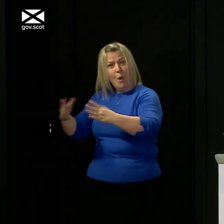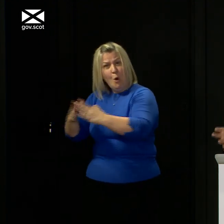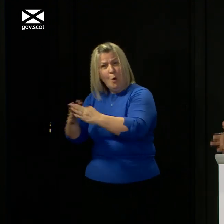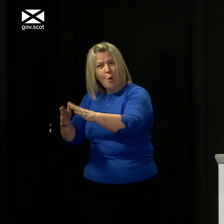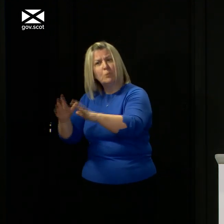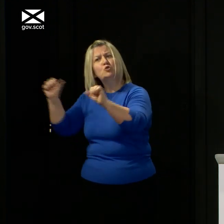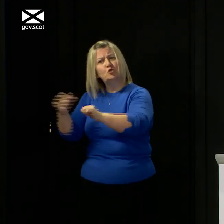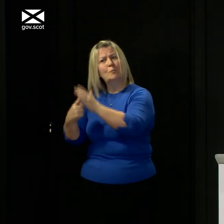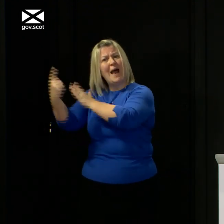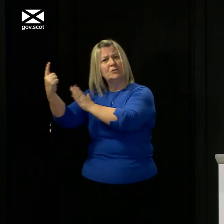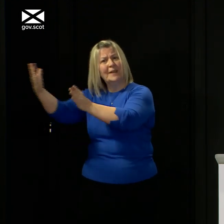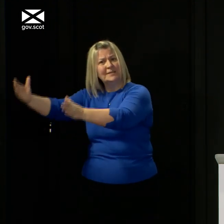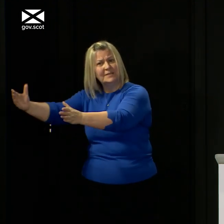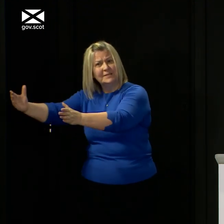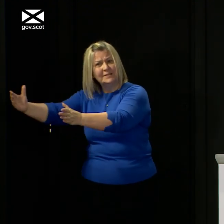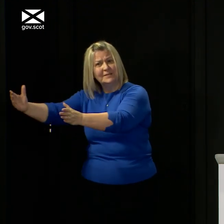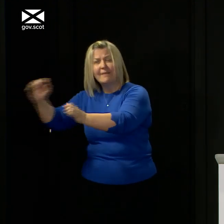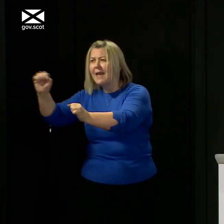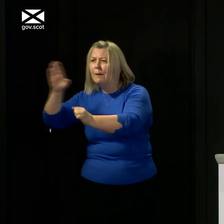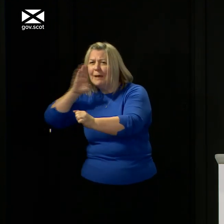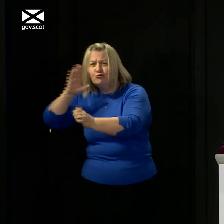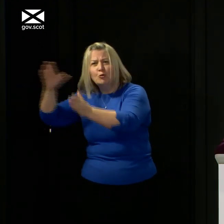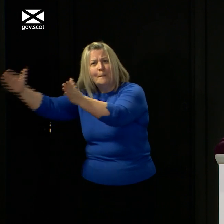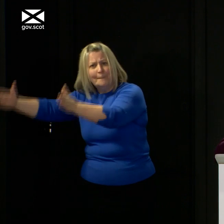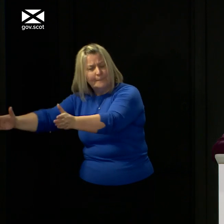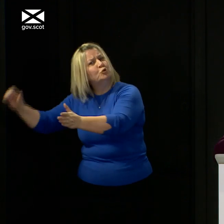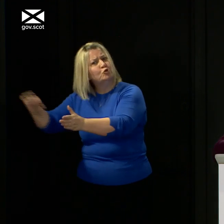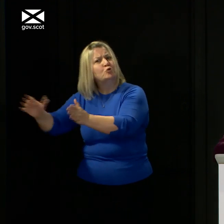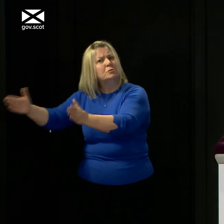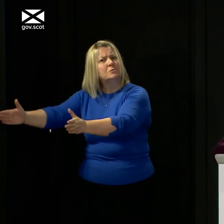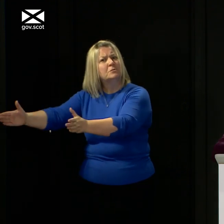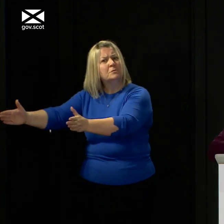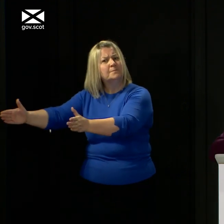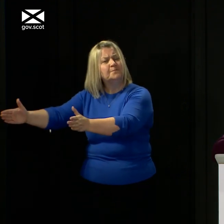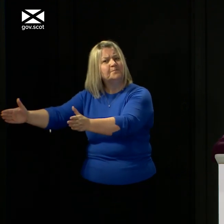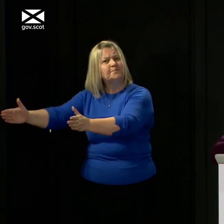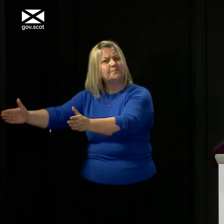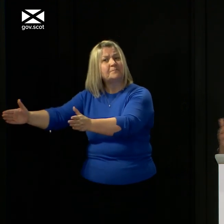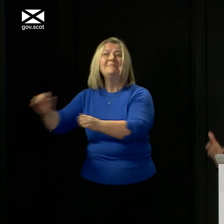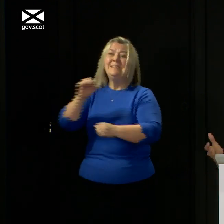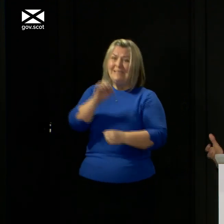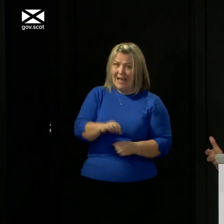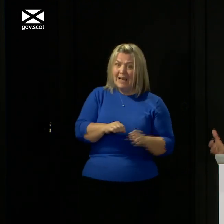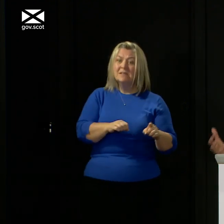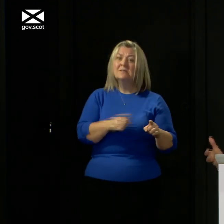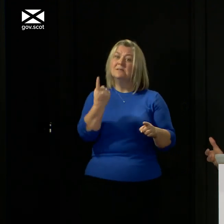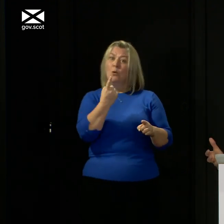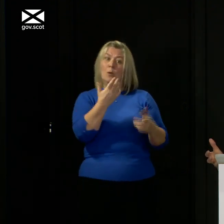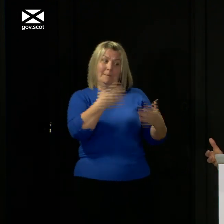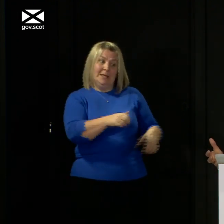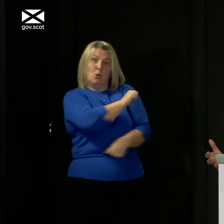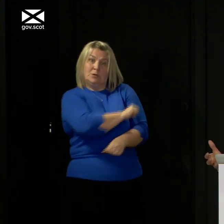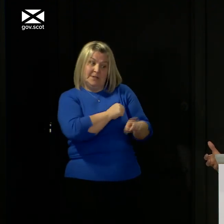from hospital to a care home because sometimes that will be in the best interests of a resident for them not to be in hospital any longer than they need